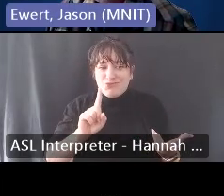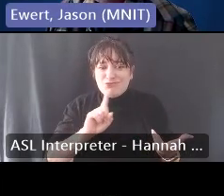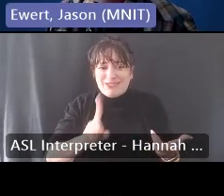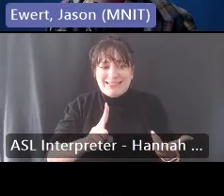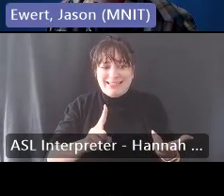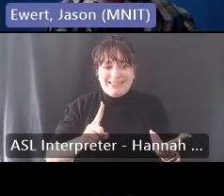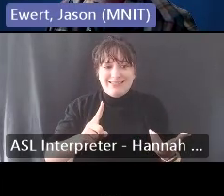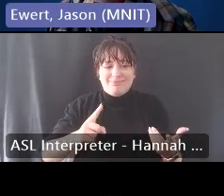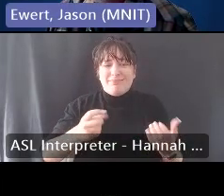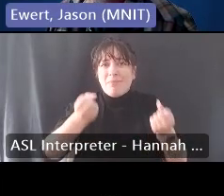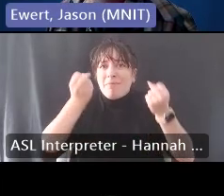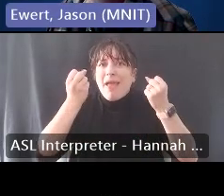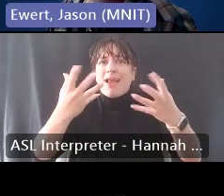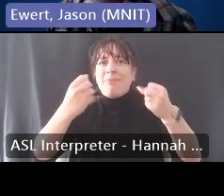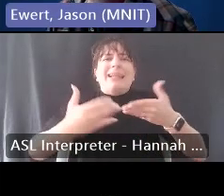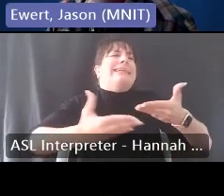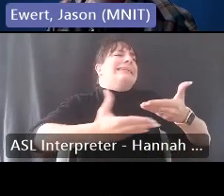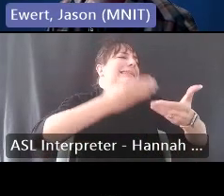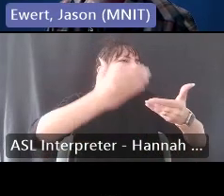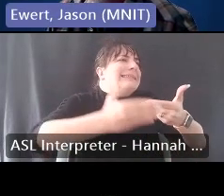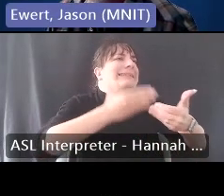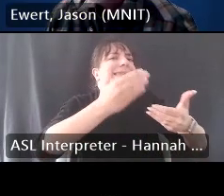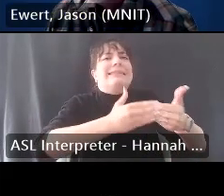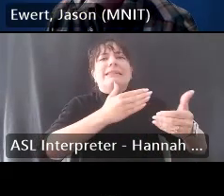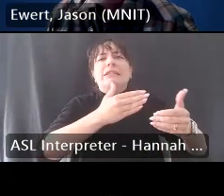the tone allow you--